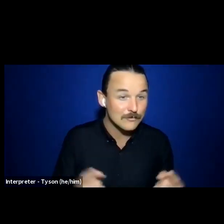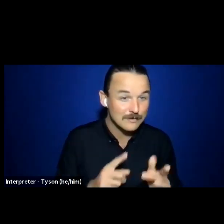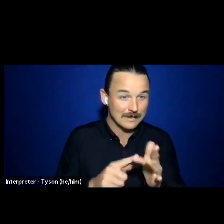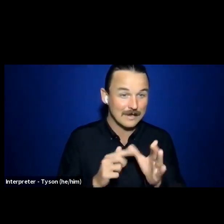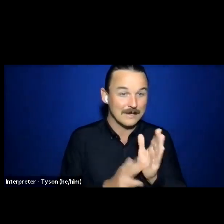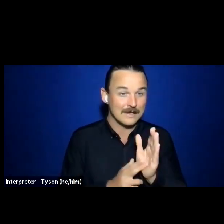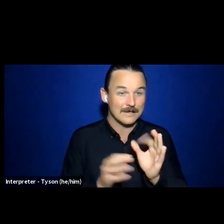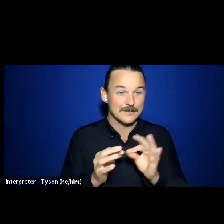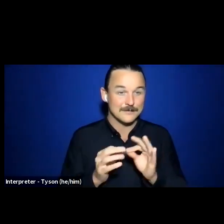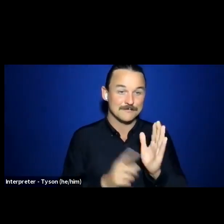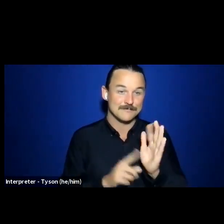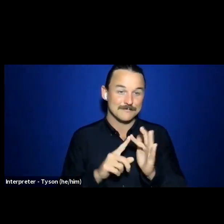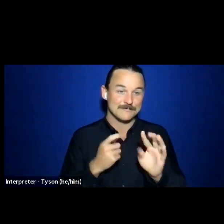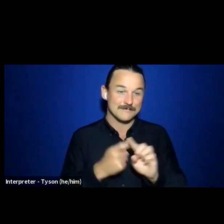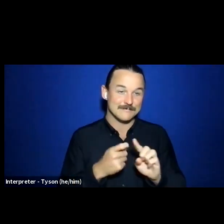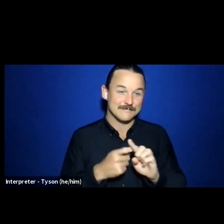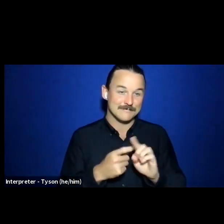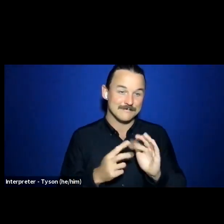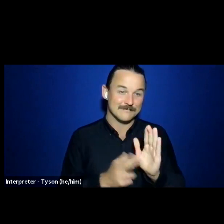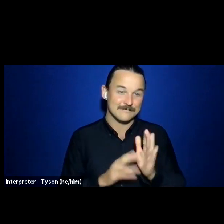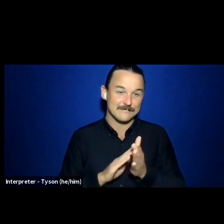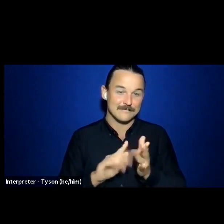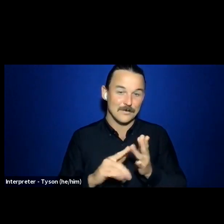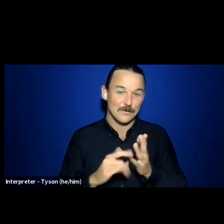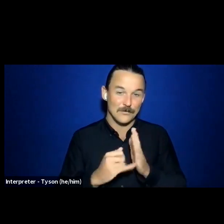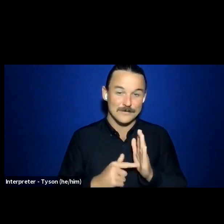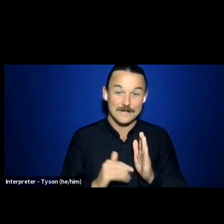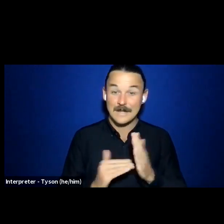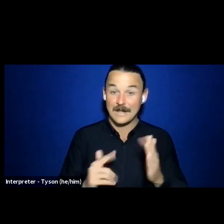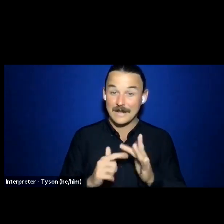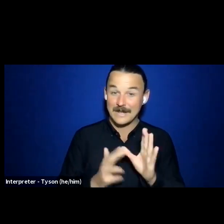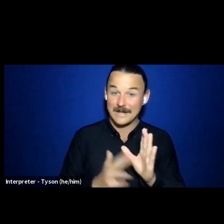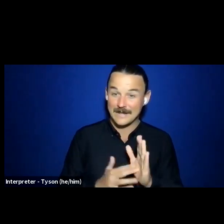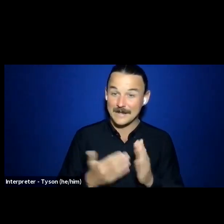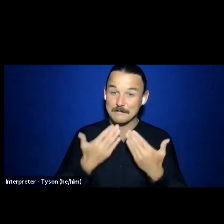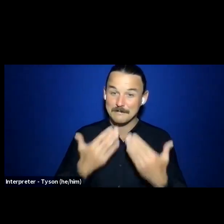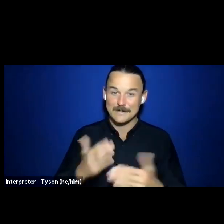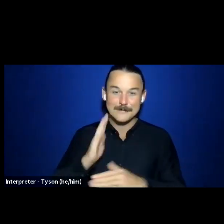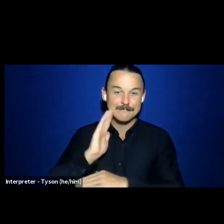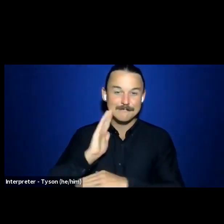mentor of the year award. rd to in like a horse rd to in like a horse in us rd to in like a horse. In, you now have the opportunity to